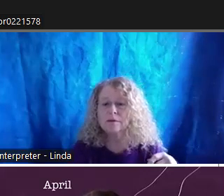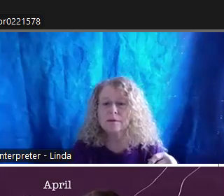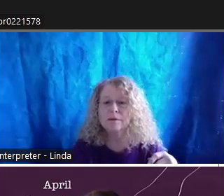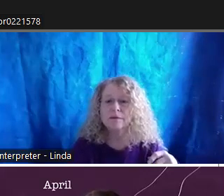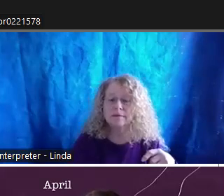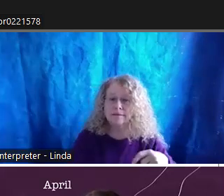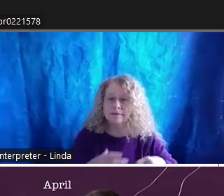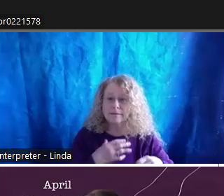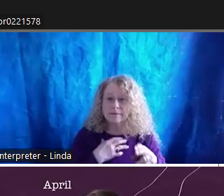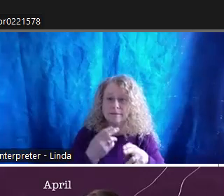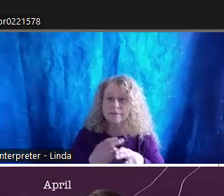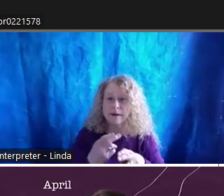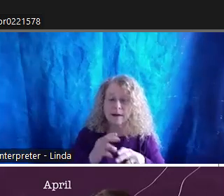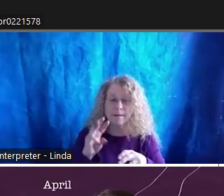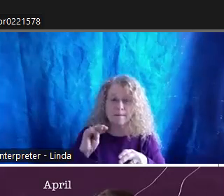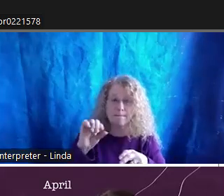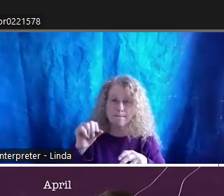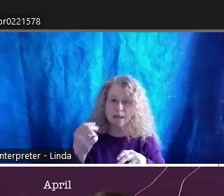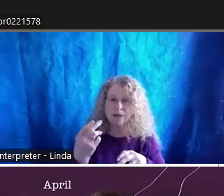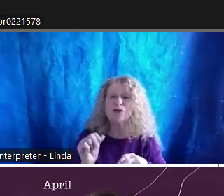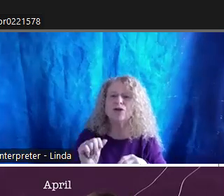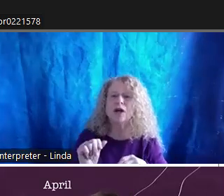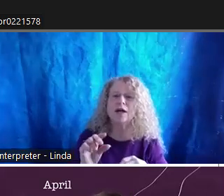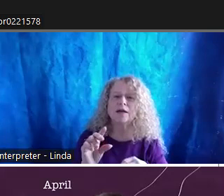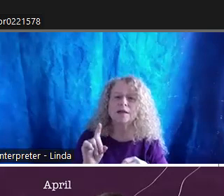MY NAME IS MISHA MAYERS, COMMUNITY ENGAGEMENT COORDINATOR.